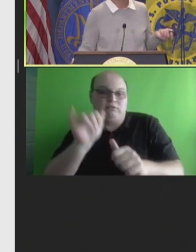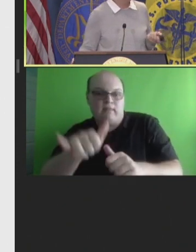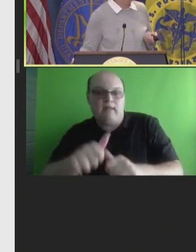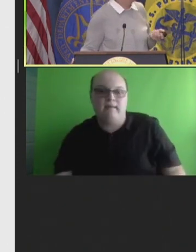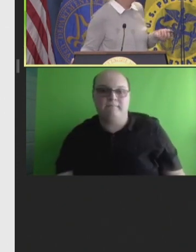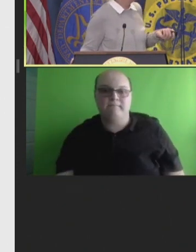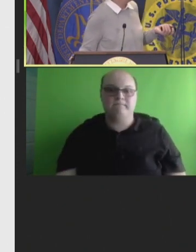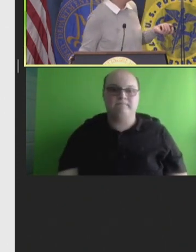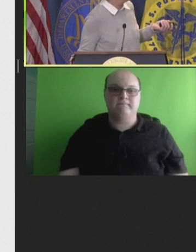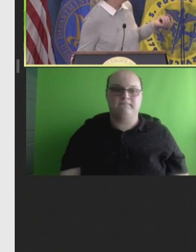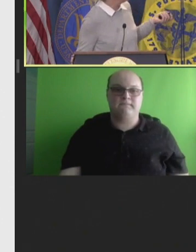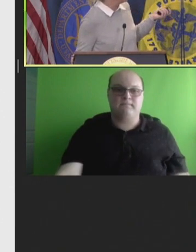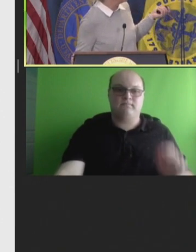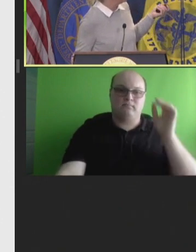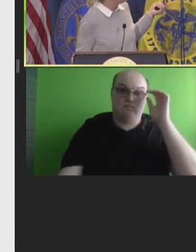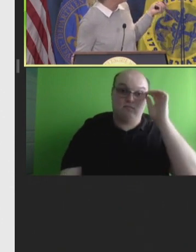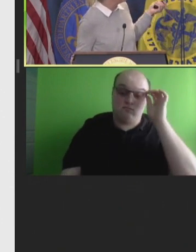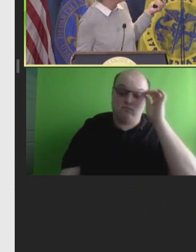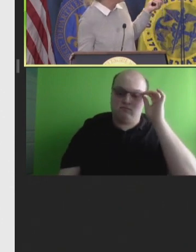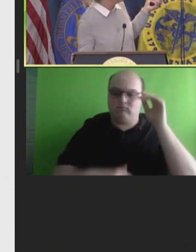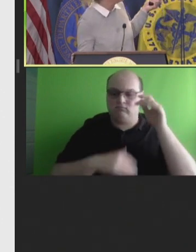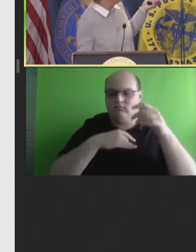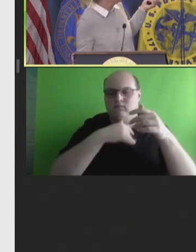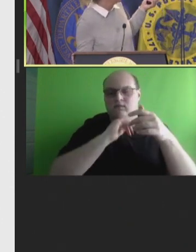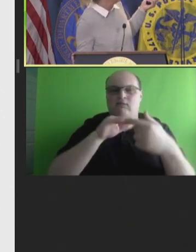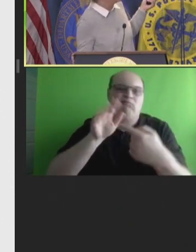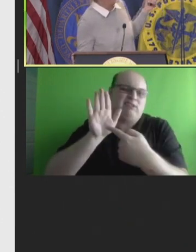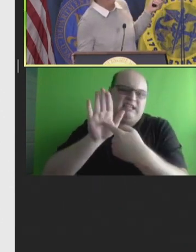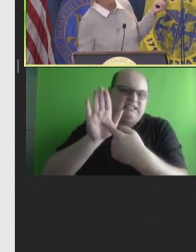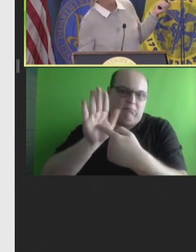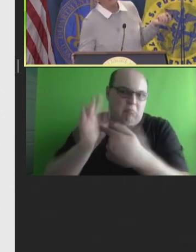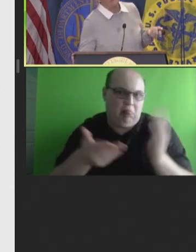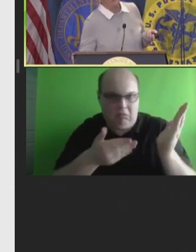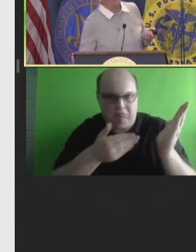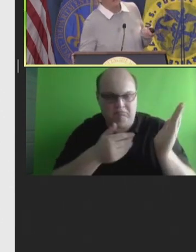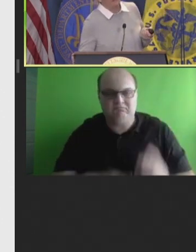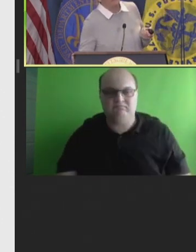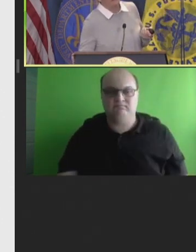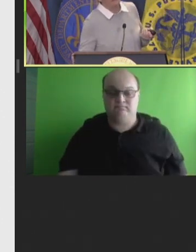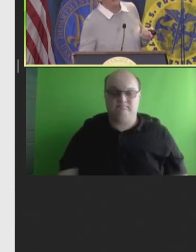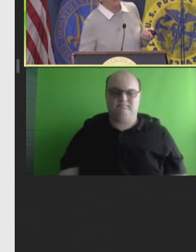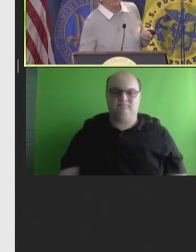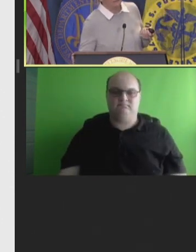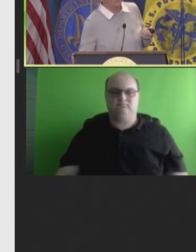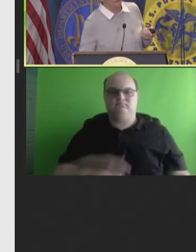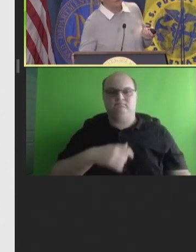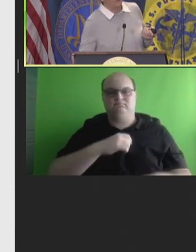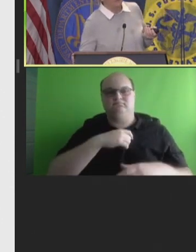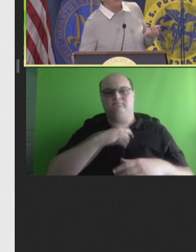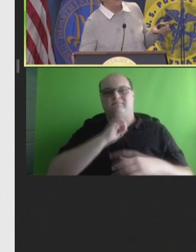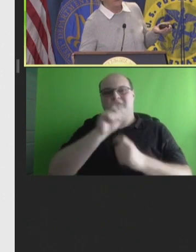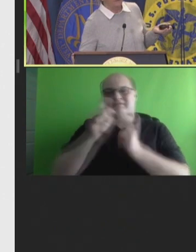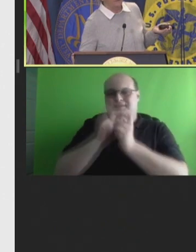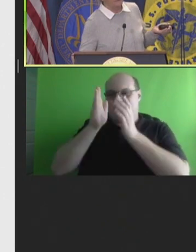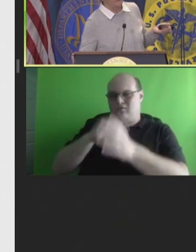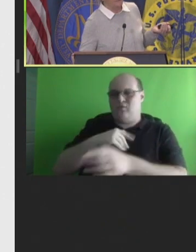This is an example of the Reminder/Recall Postcards. And we're specifically focusing on adolescents because that's where we find the need is greatest.